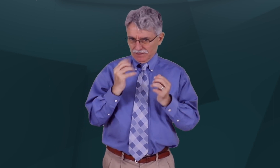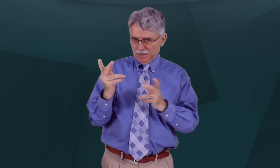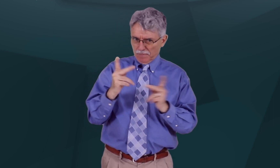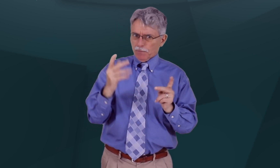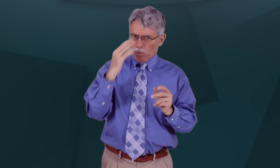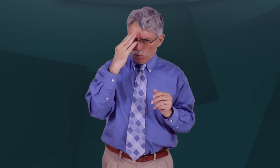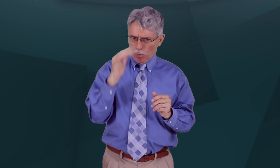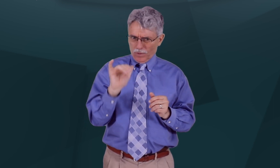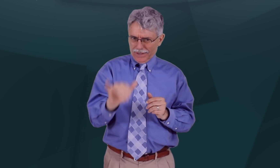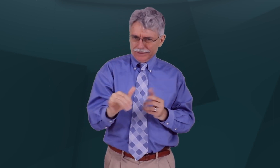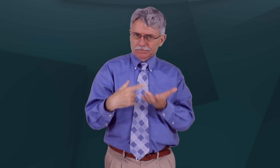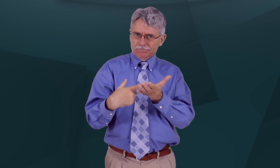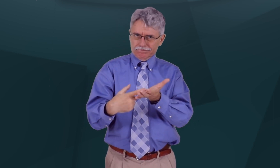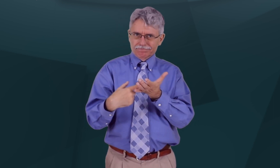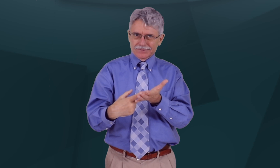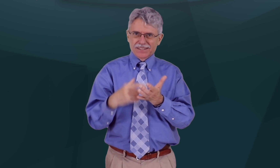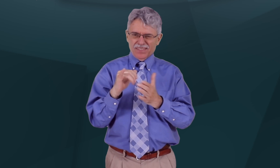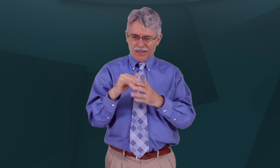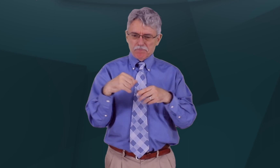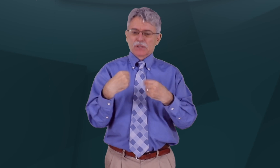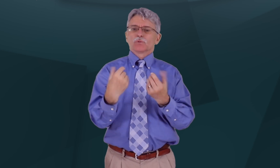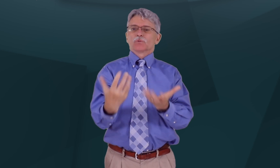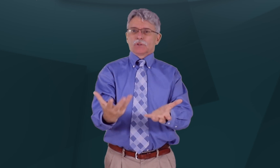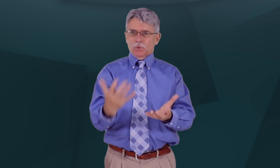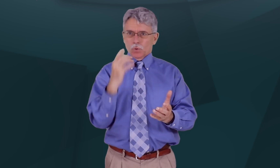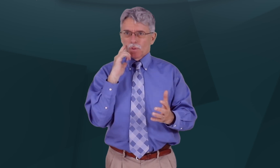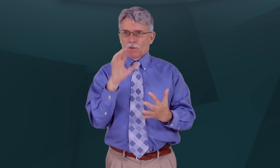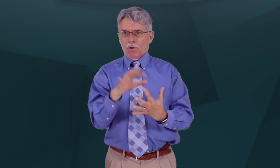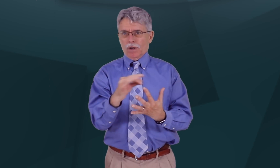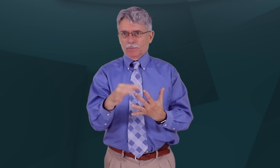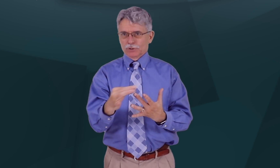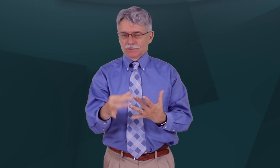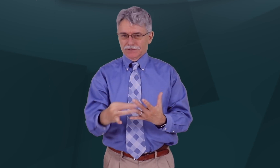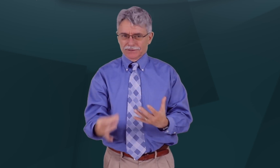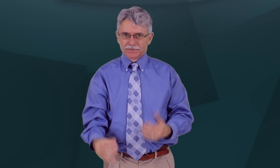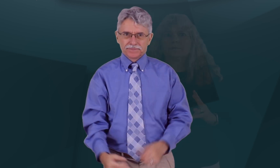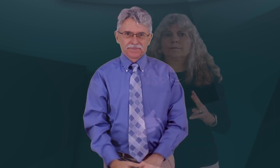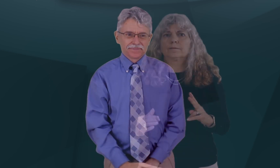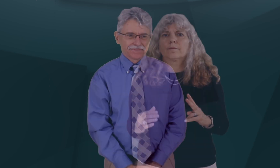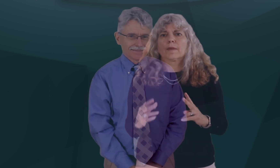So, again, we can have that conversation and provide that information and know what options are out there.